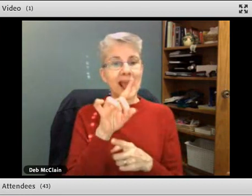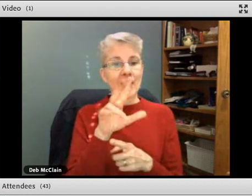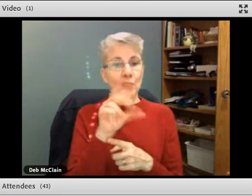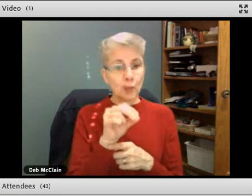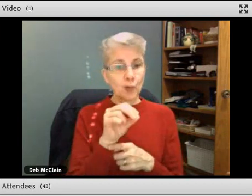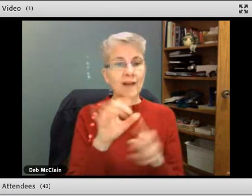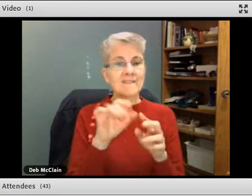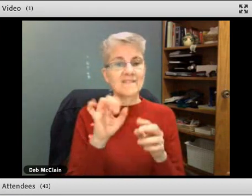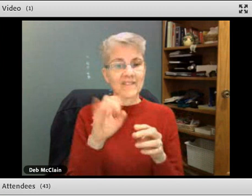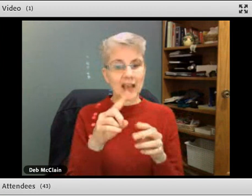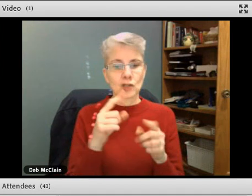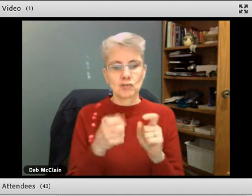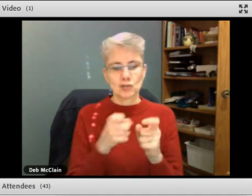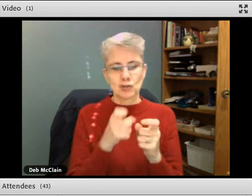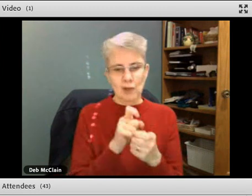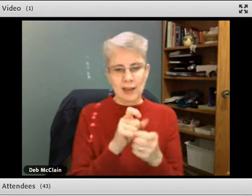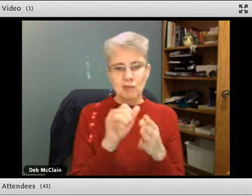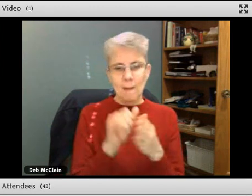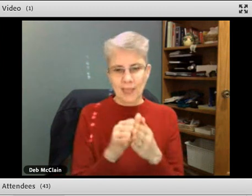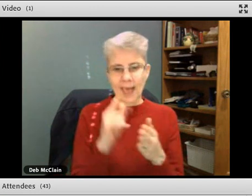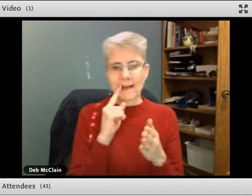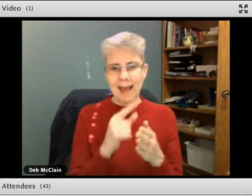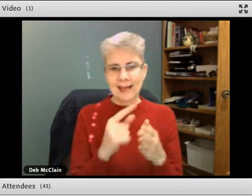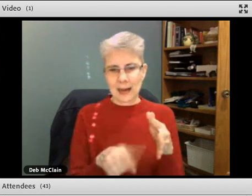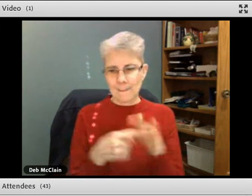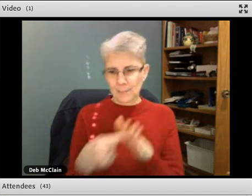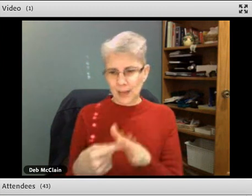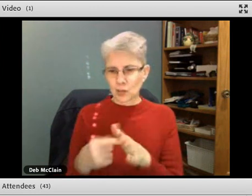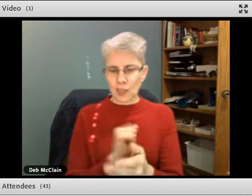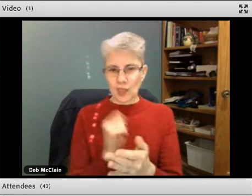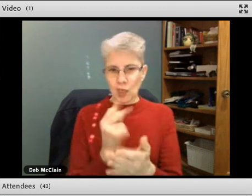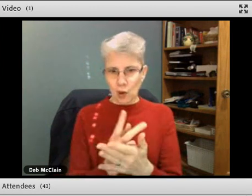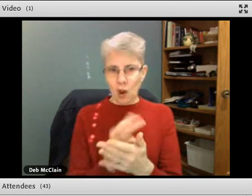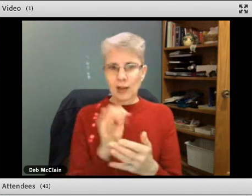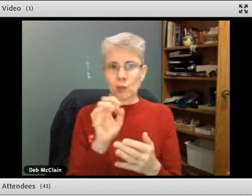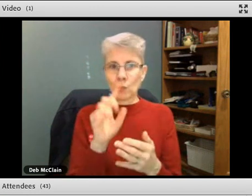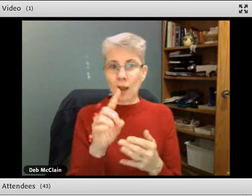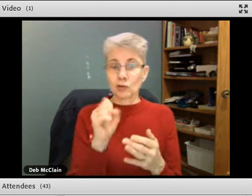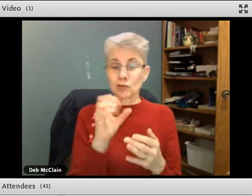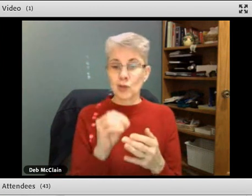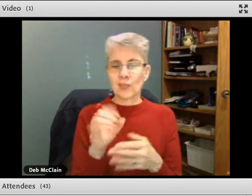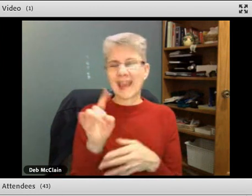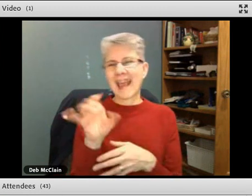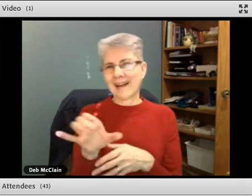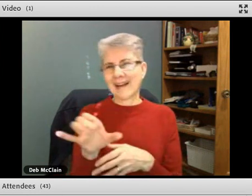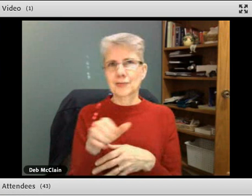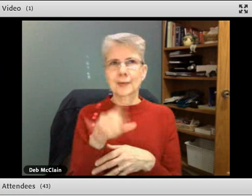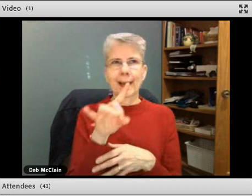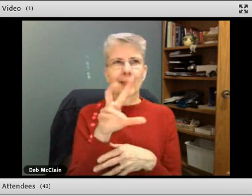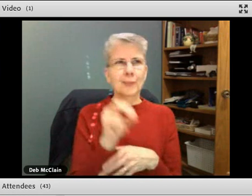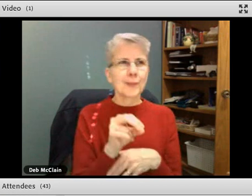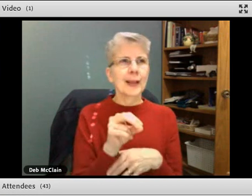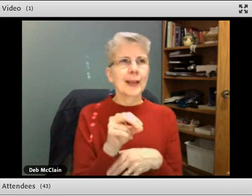So, the 800 or 830 field is the form that's indexed,